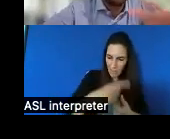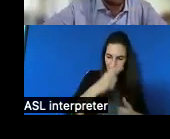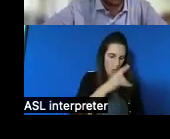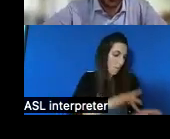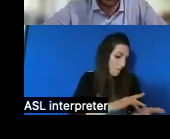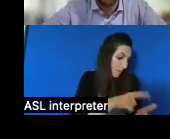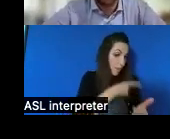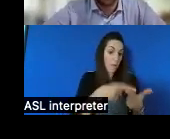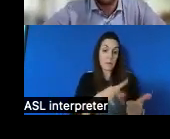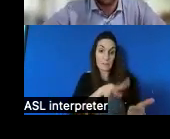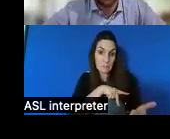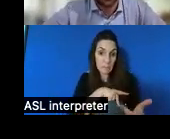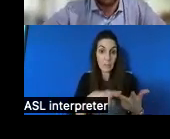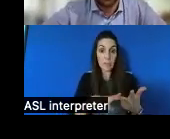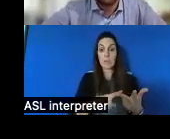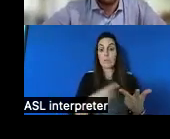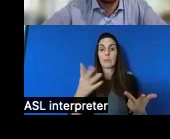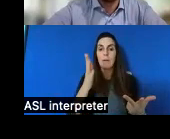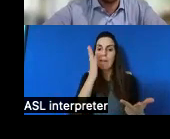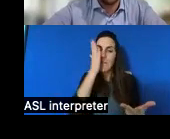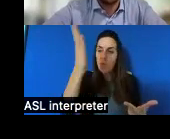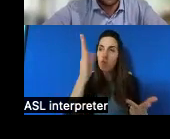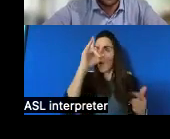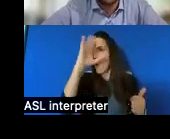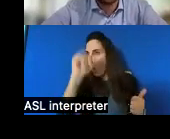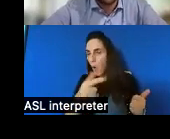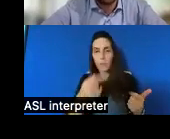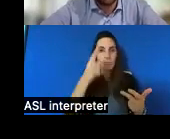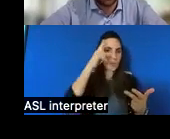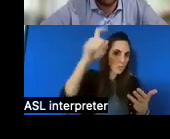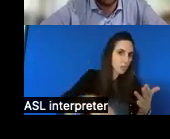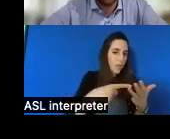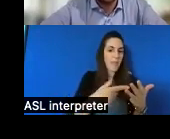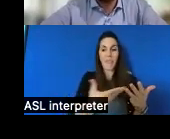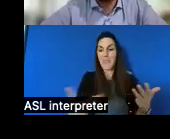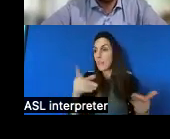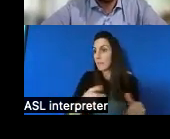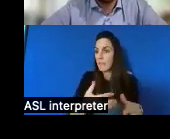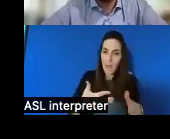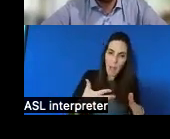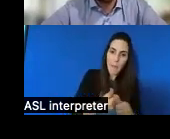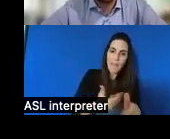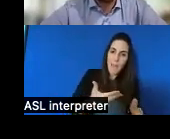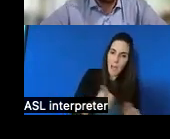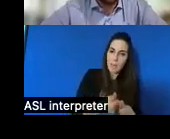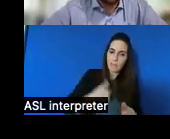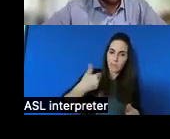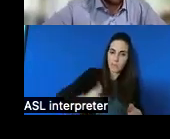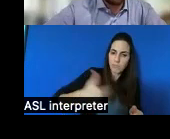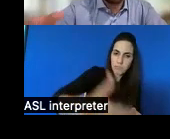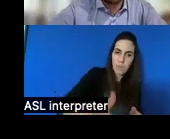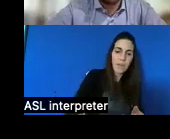Future hopes and dreams of things that can be updated regularly that is always in correlation